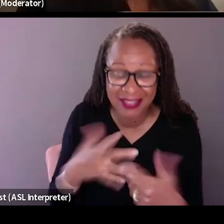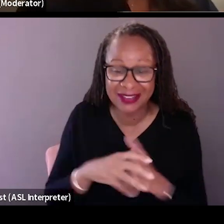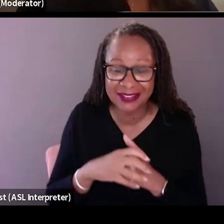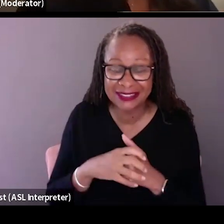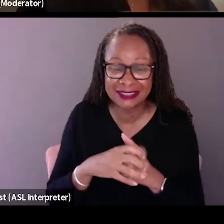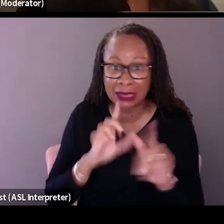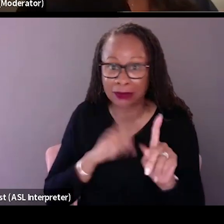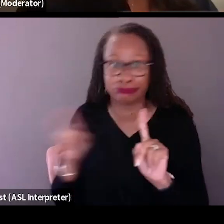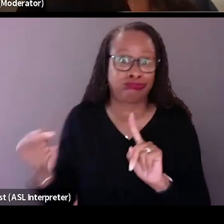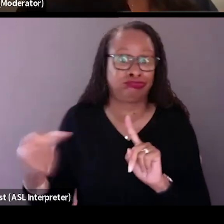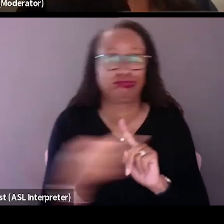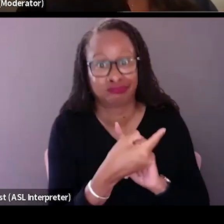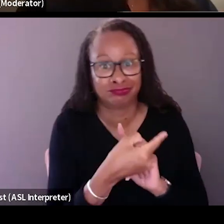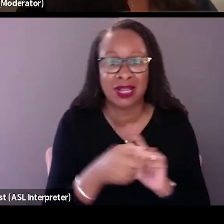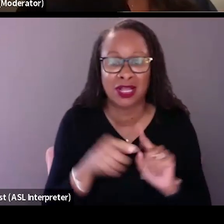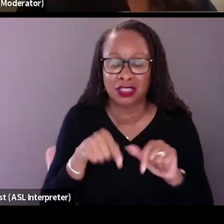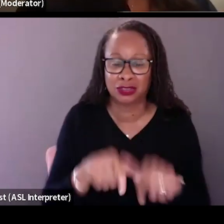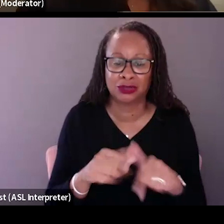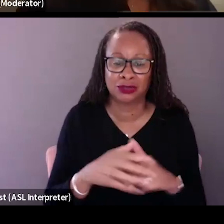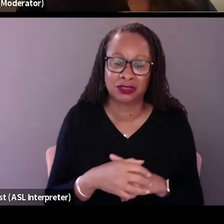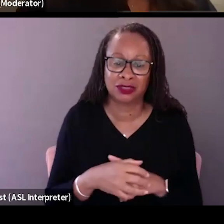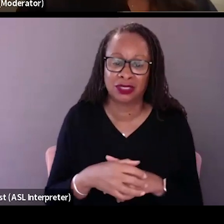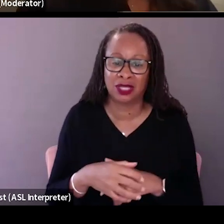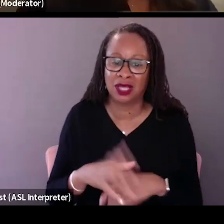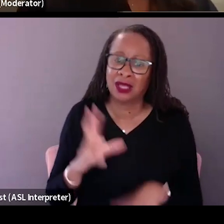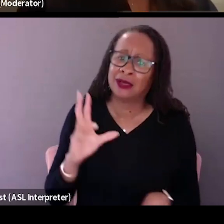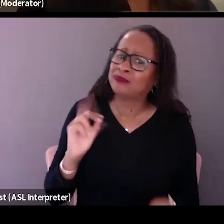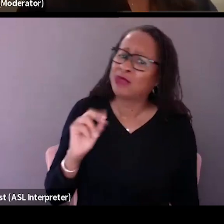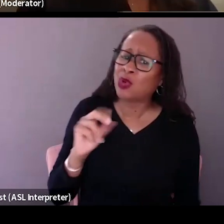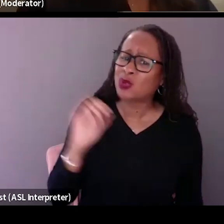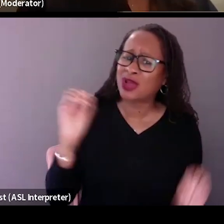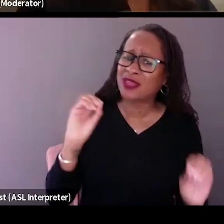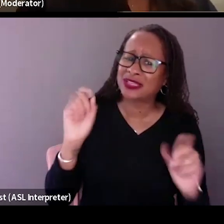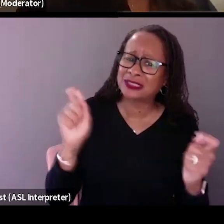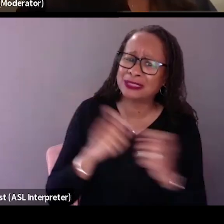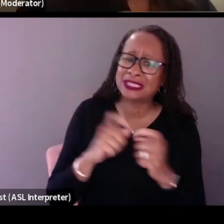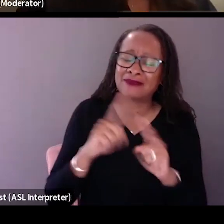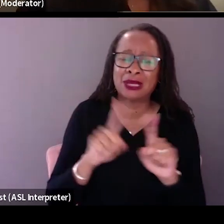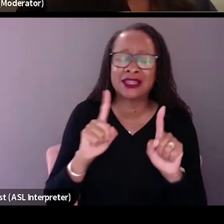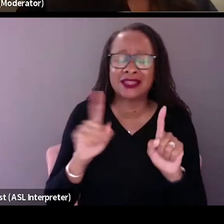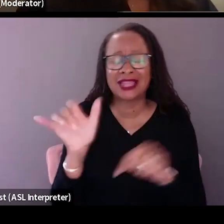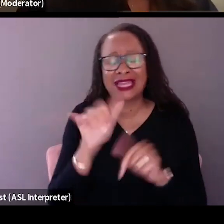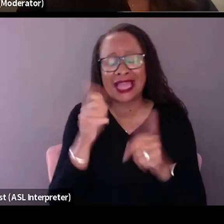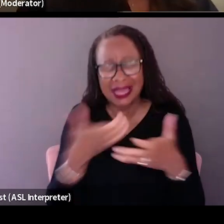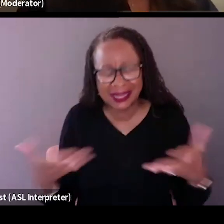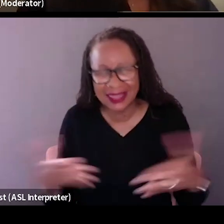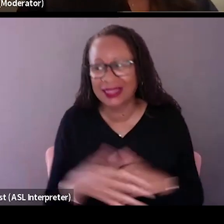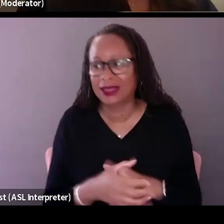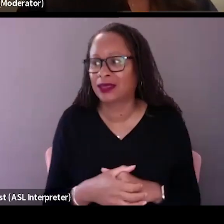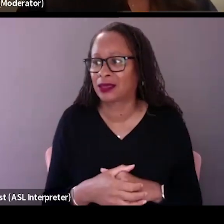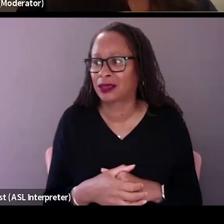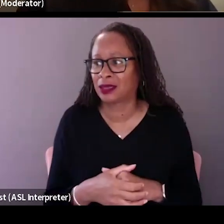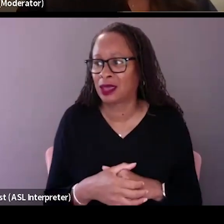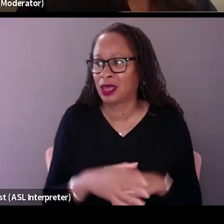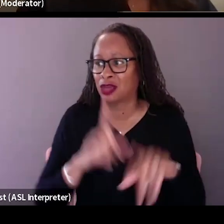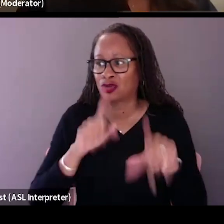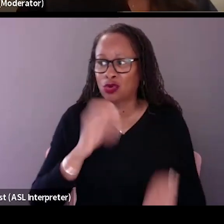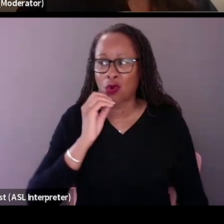I feel like the whole thing- No, but what you go through is like anything is like you go home after you shoot